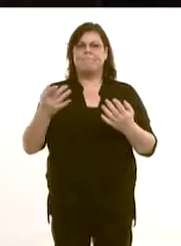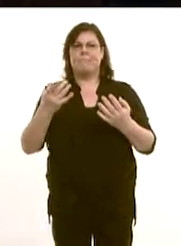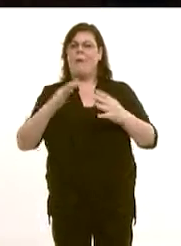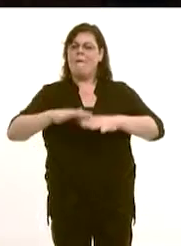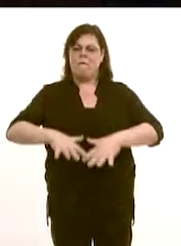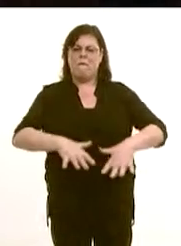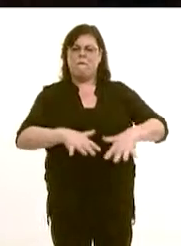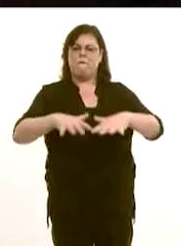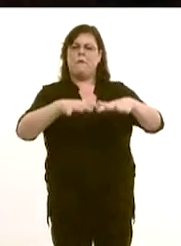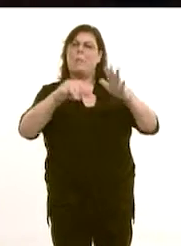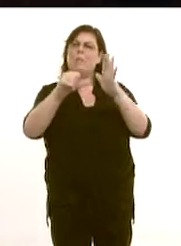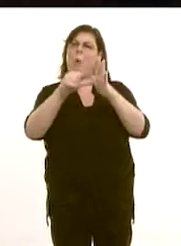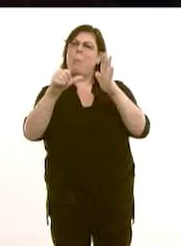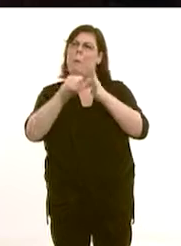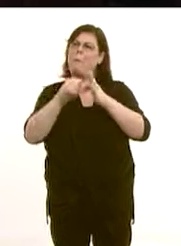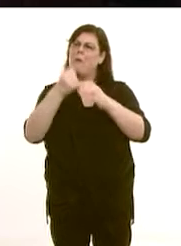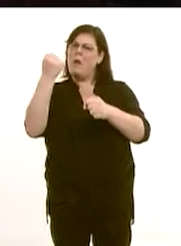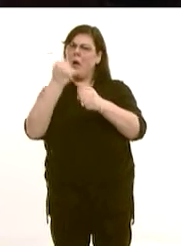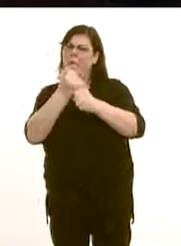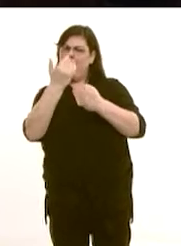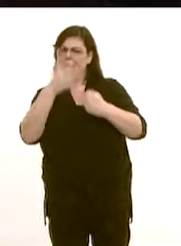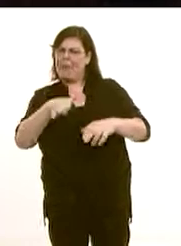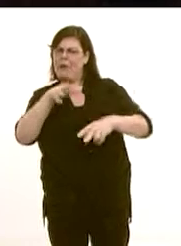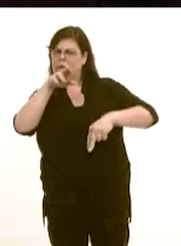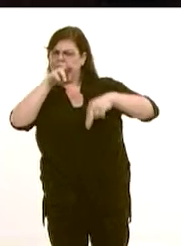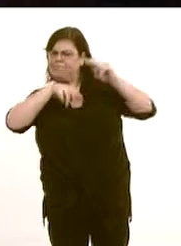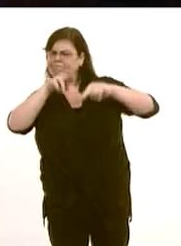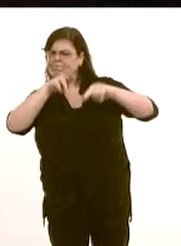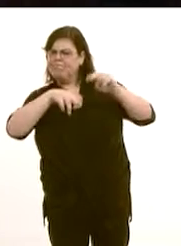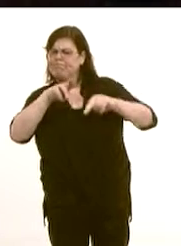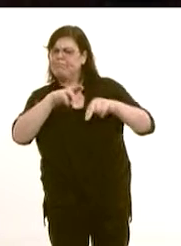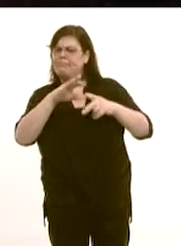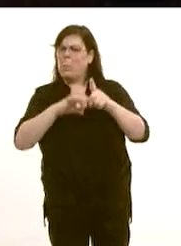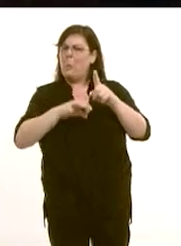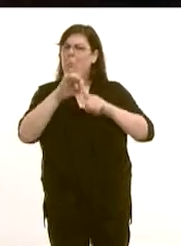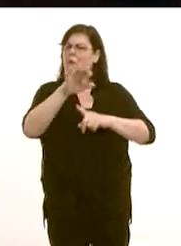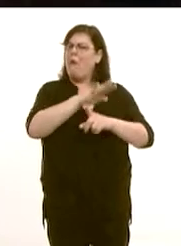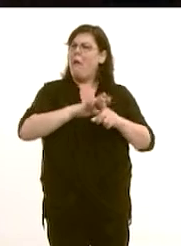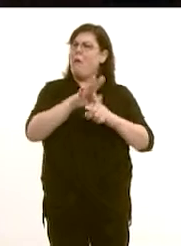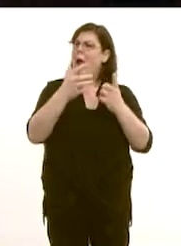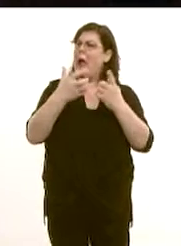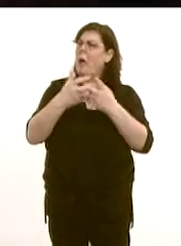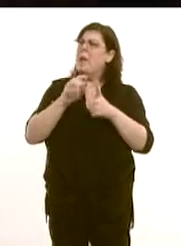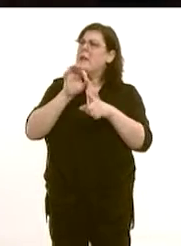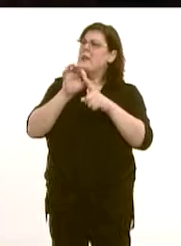problems and the programme that you’ve just referred to, namely the Vibrant and Viable Places scheme?